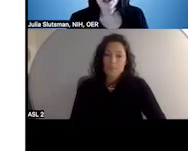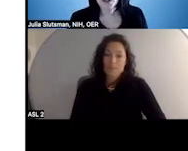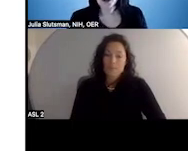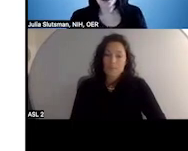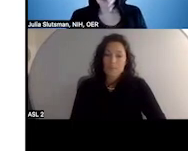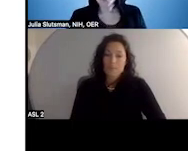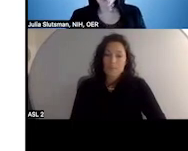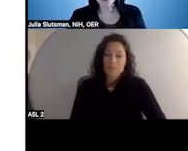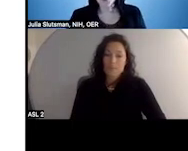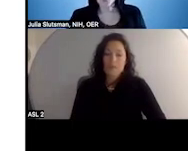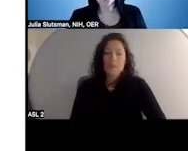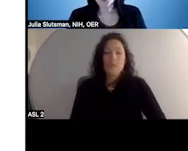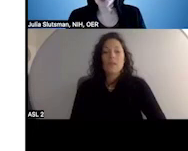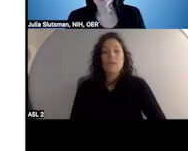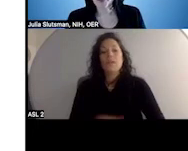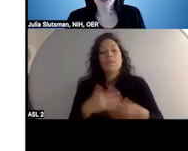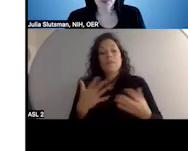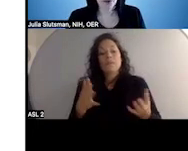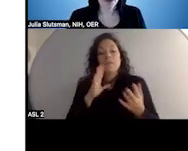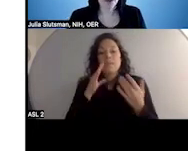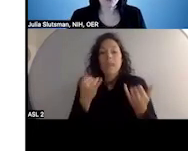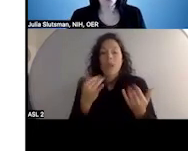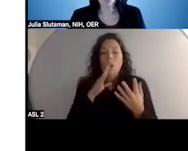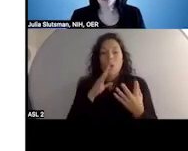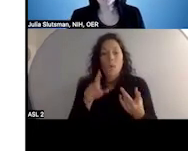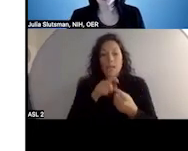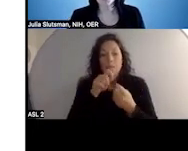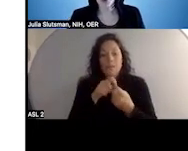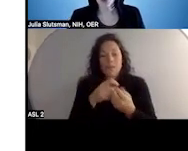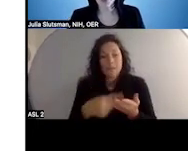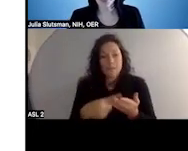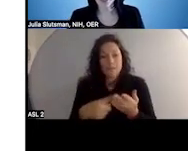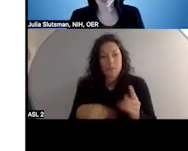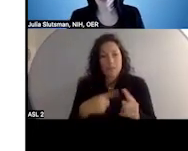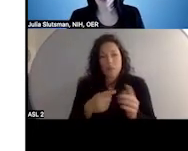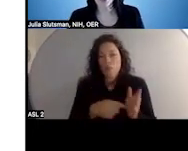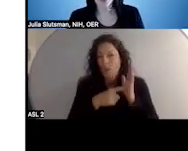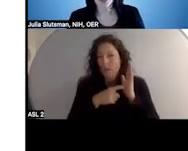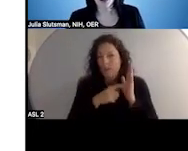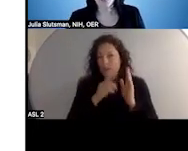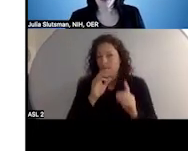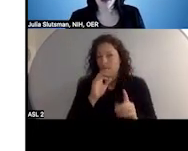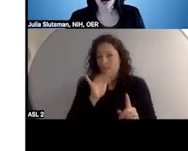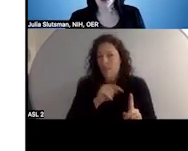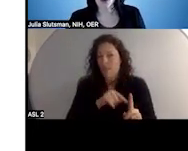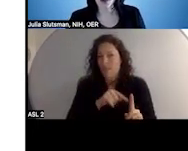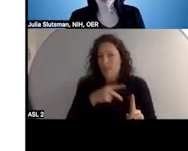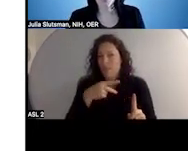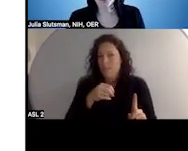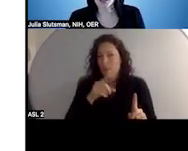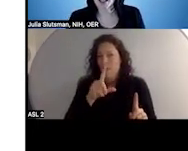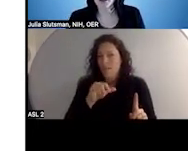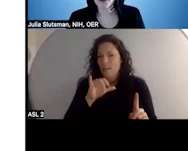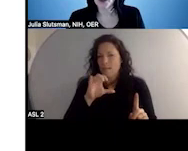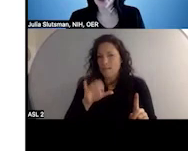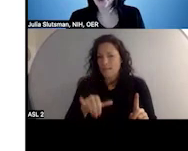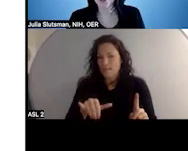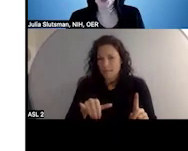So let me talk a little bit more specifically about the requirements of the policy, and we'll be talking for the remainder of the session